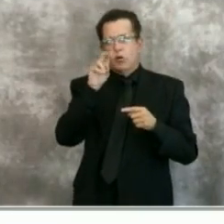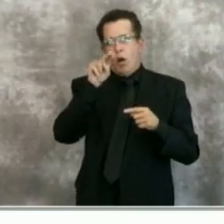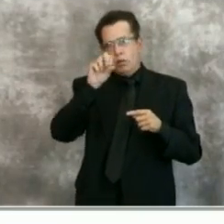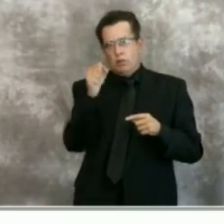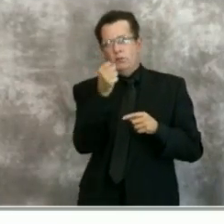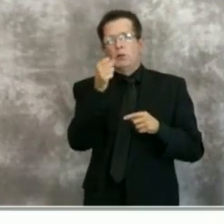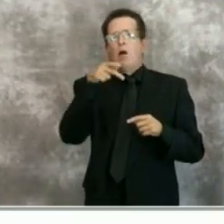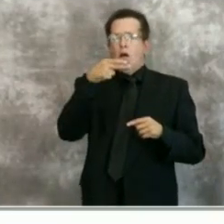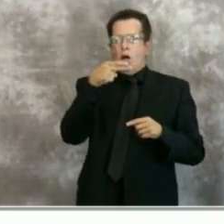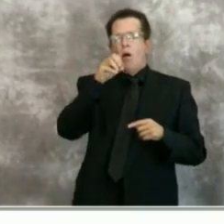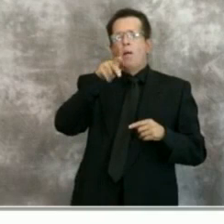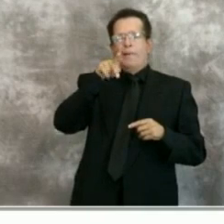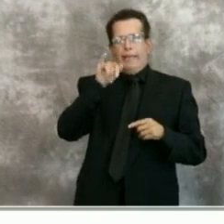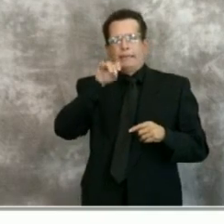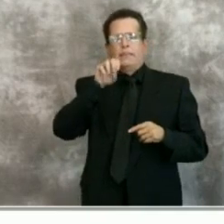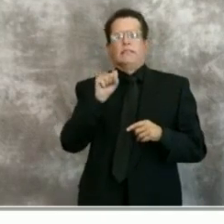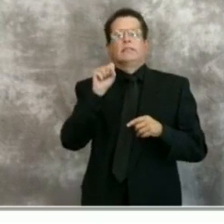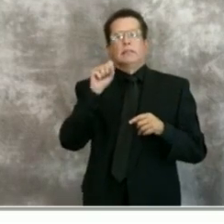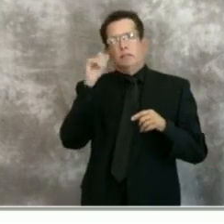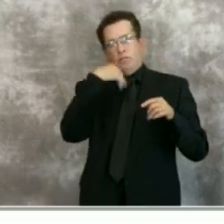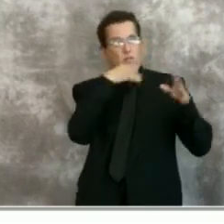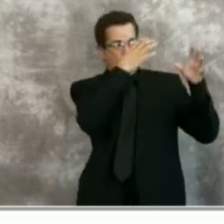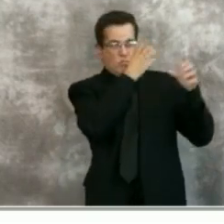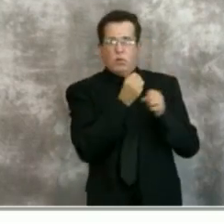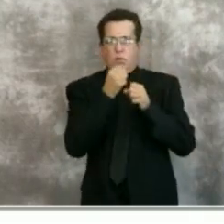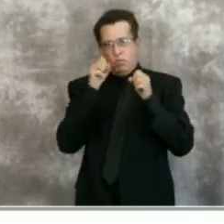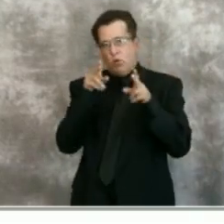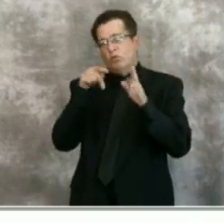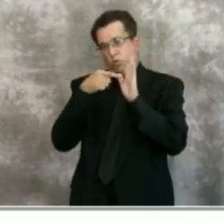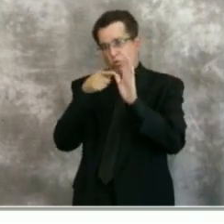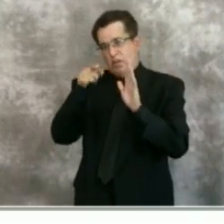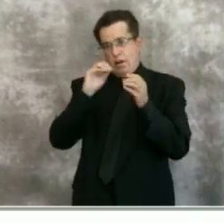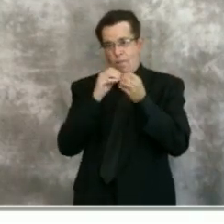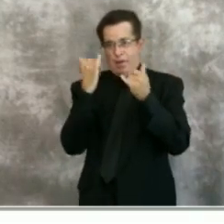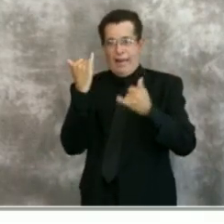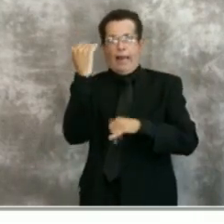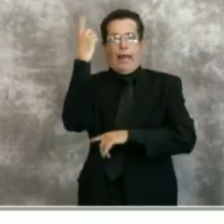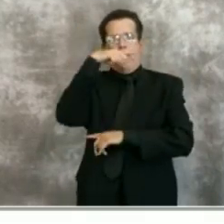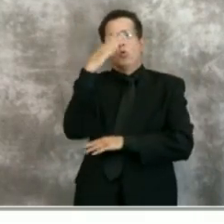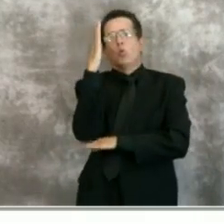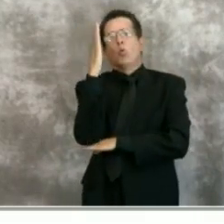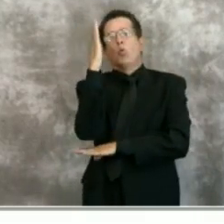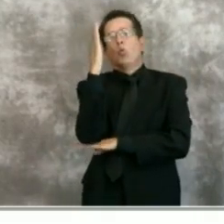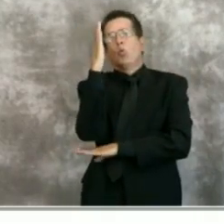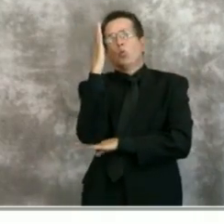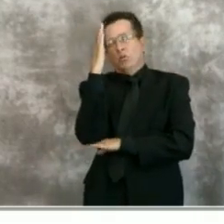GLOBAL NATIONAL AND STATE STATISTICS BASED ON THE DATA THAT WE WOULD TREAT FROM THE